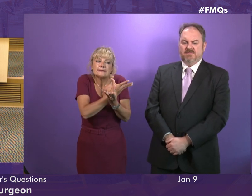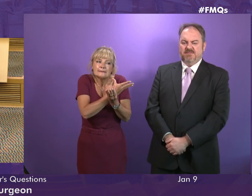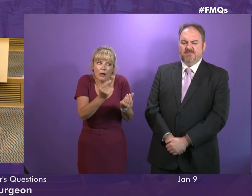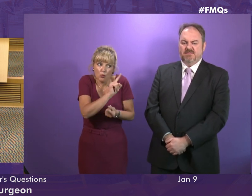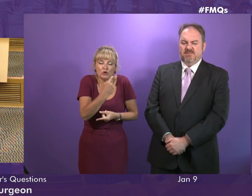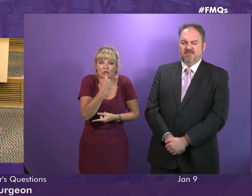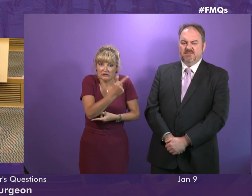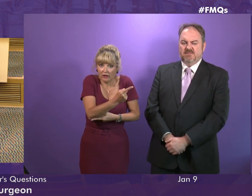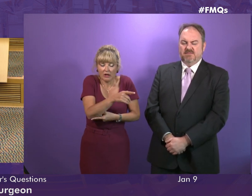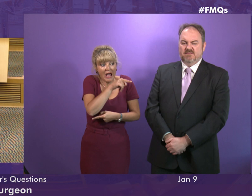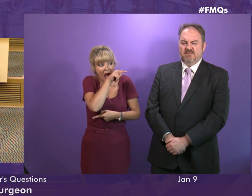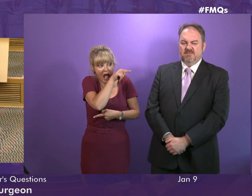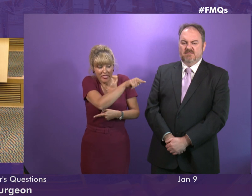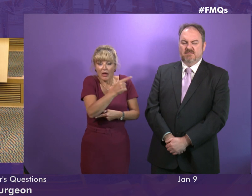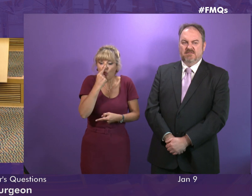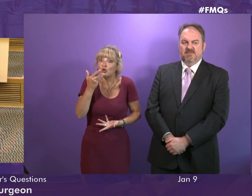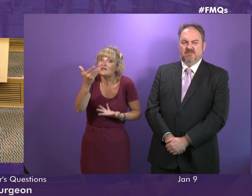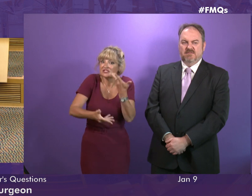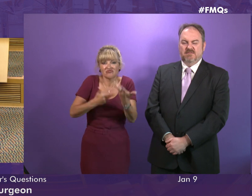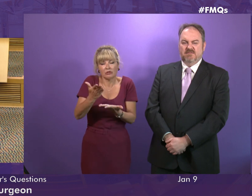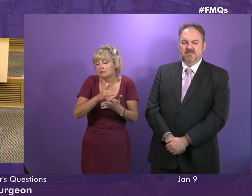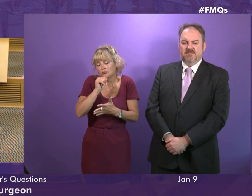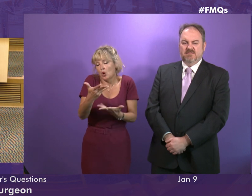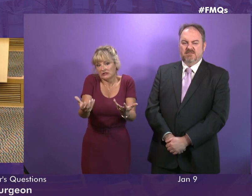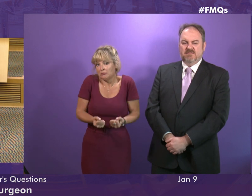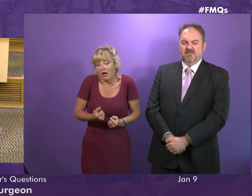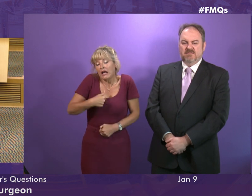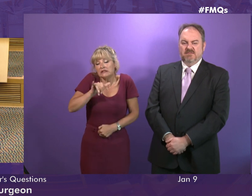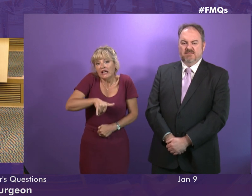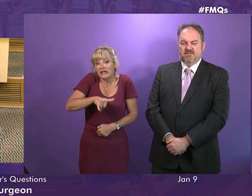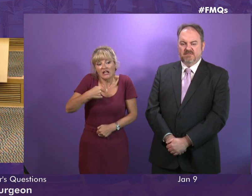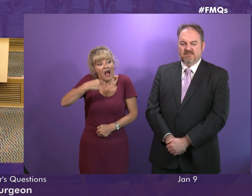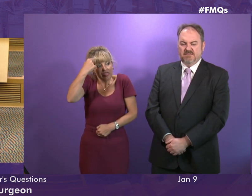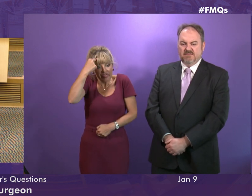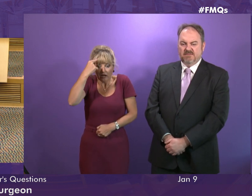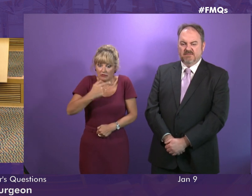what he has described is completely unacceptable. I believe that residents of care homes and